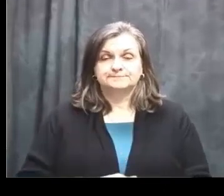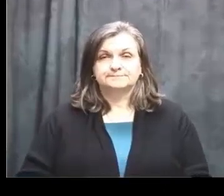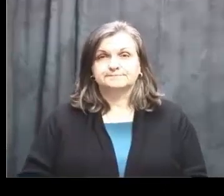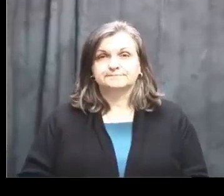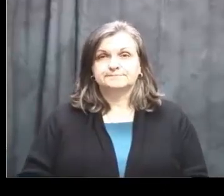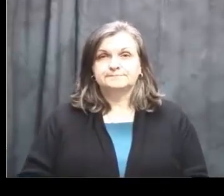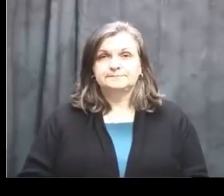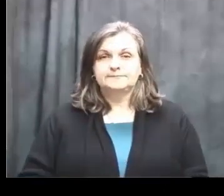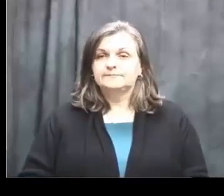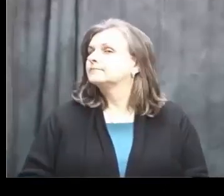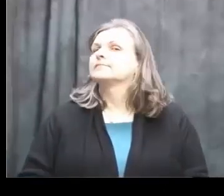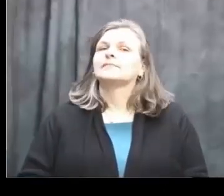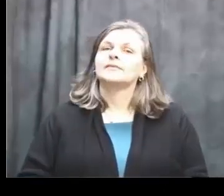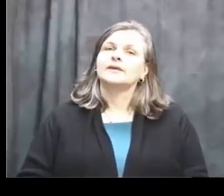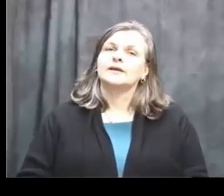the first part